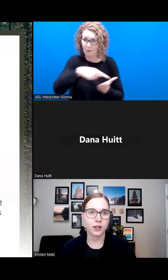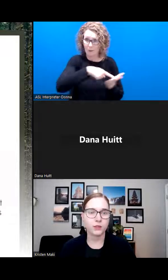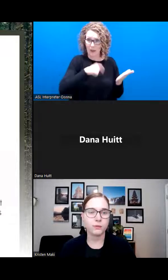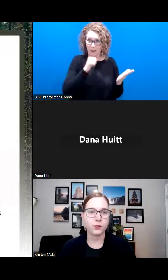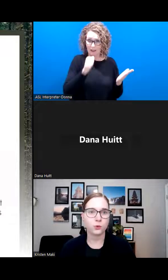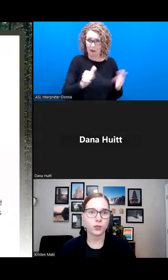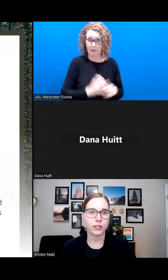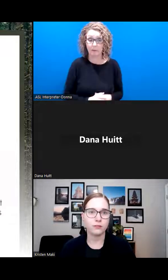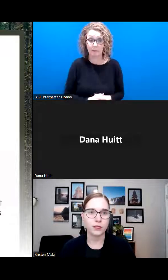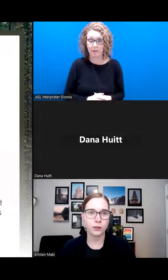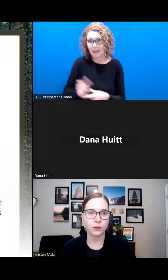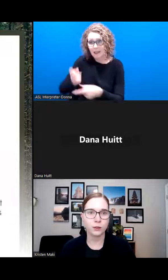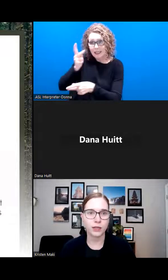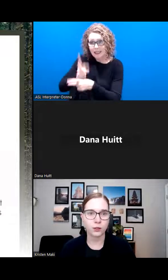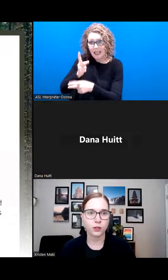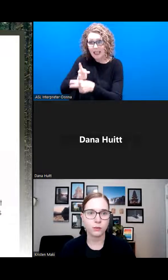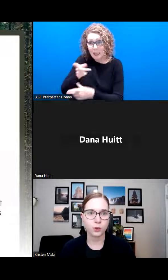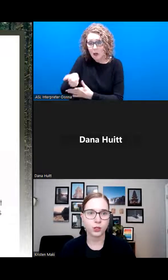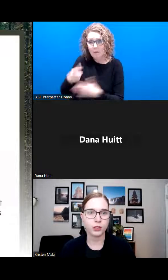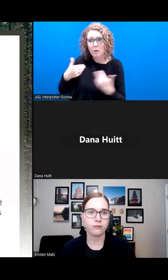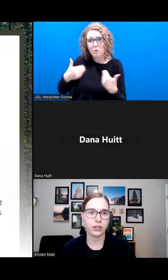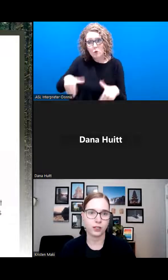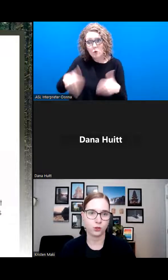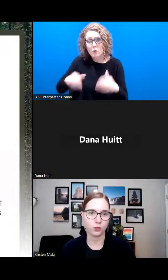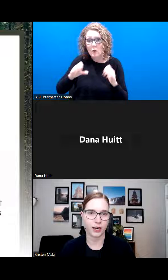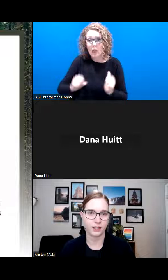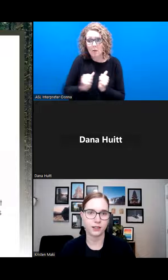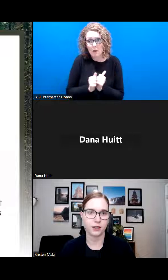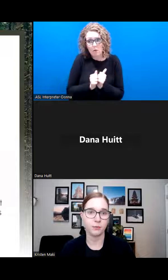relative to 2012, and it goes from 2012 to 20